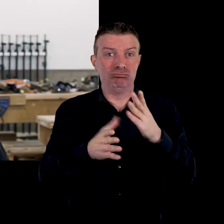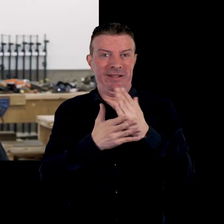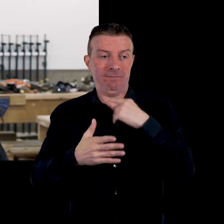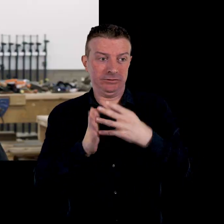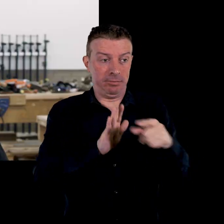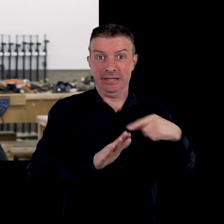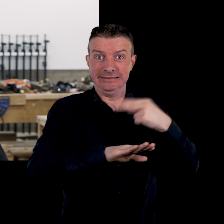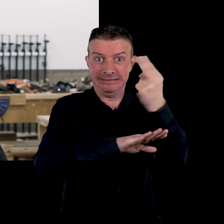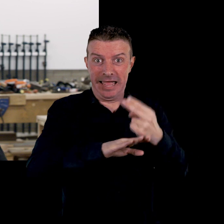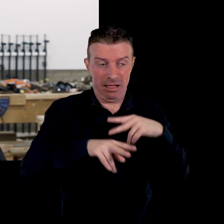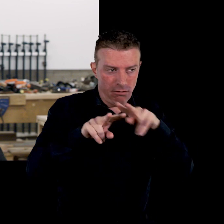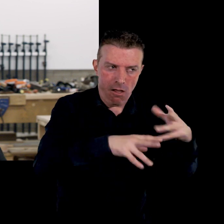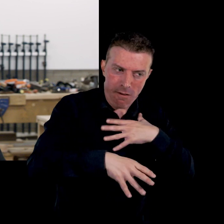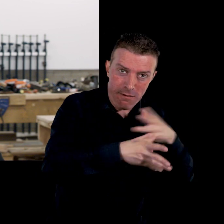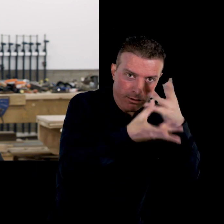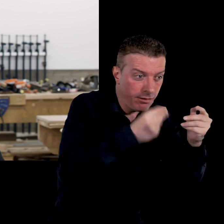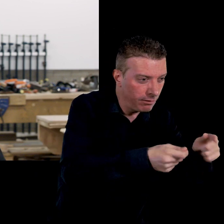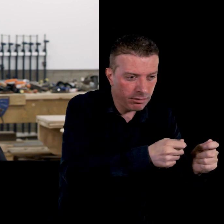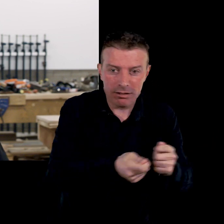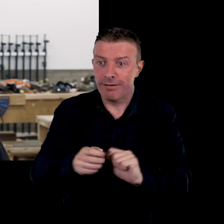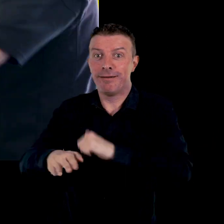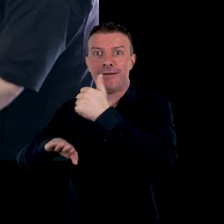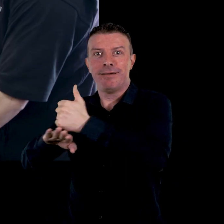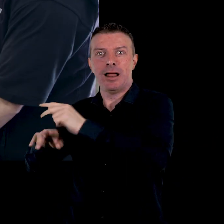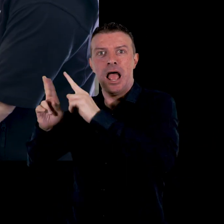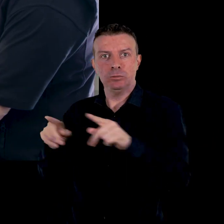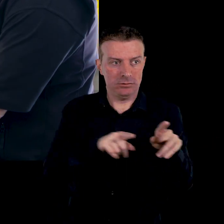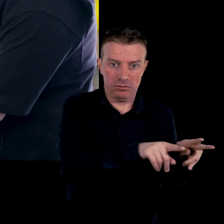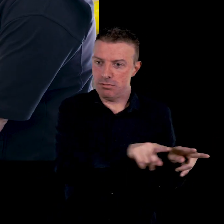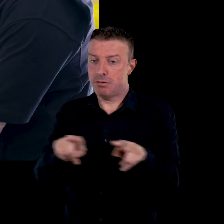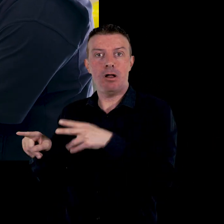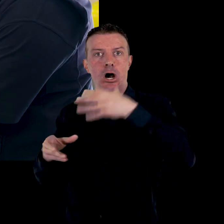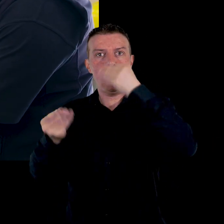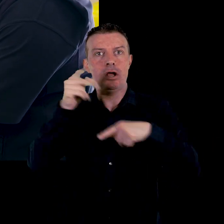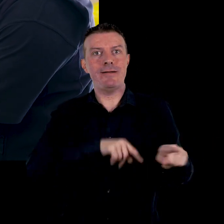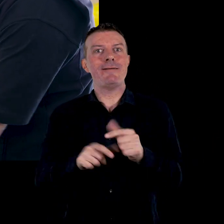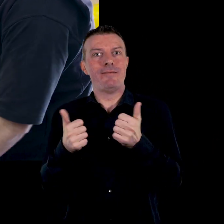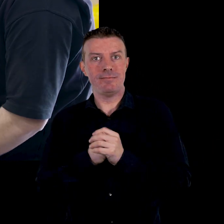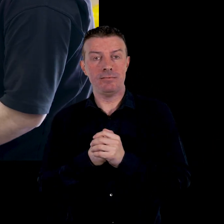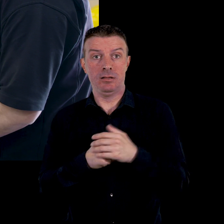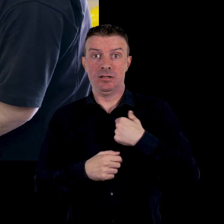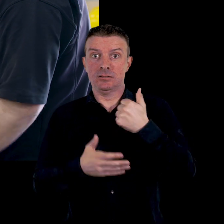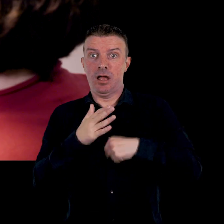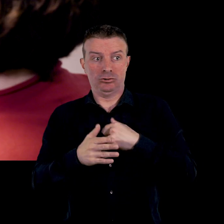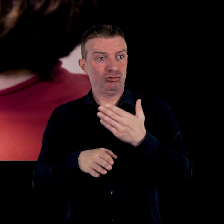of installed on the properties from design stage right through to the installation stage. I actually started out